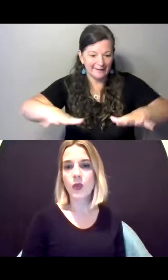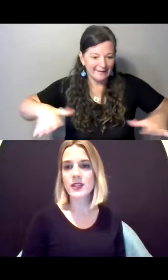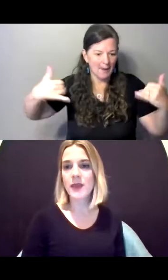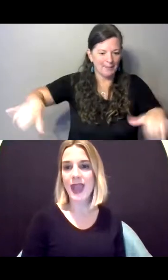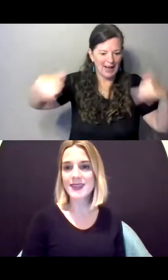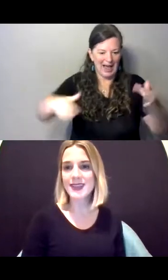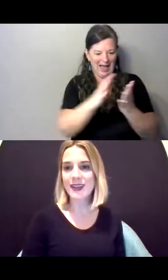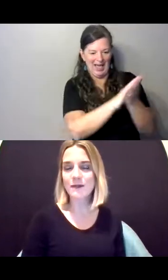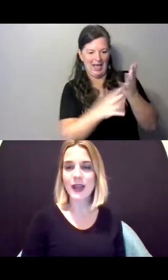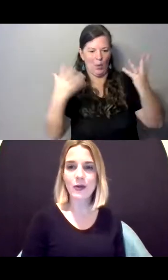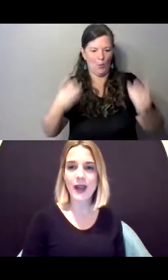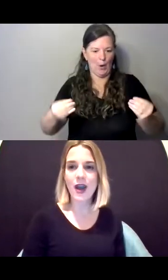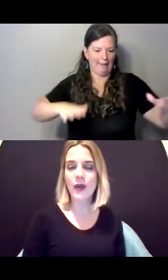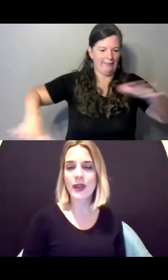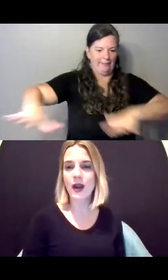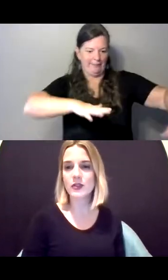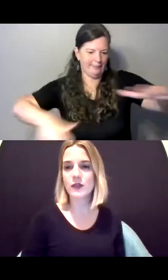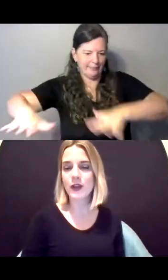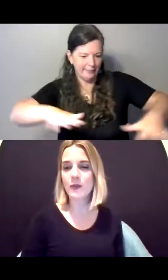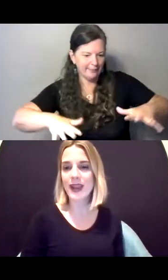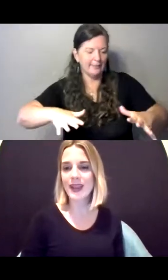or wet paint. They can play around and do finger painting